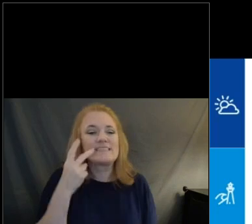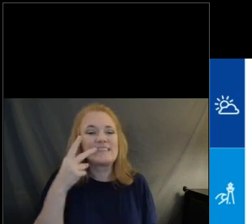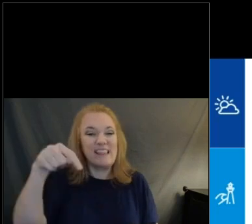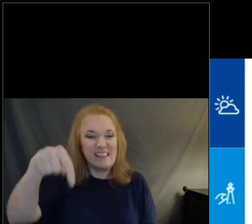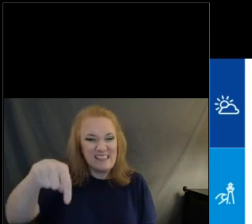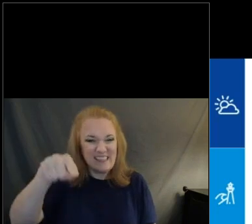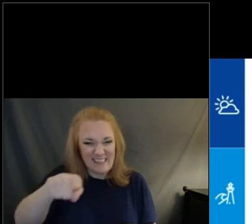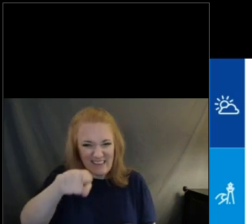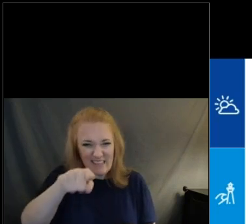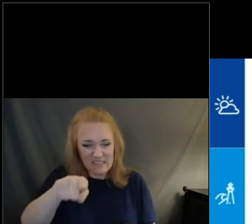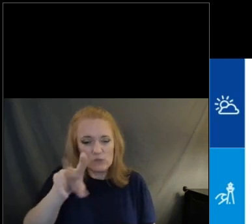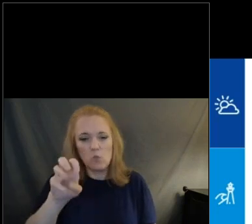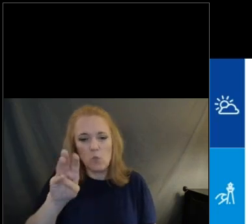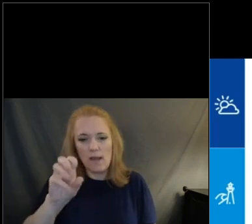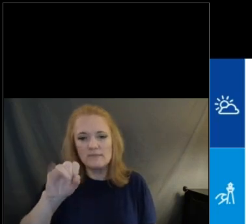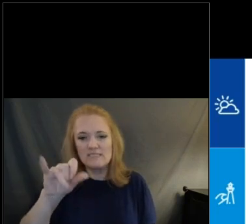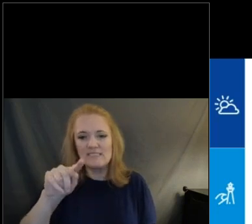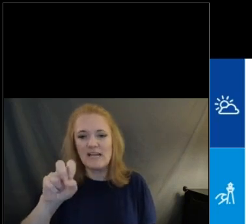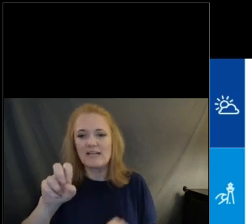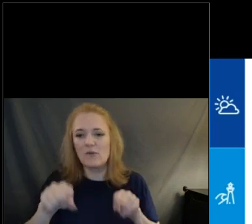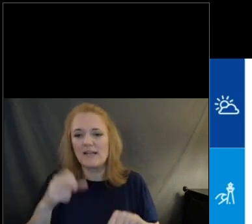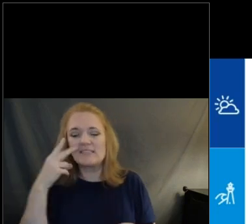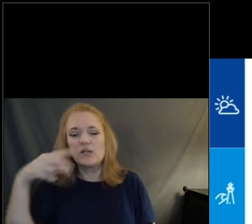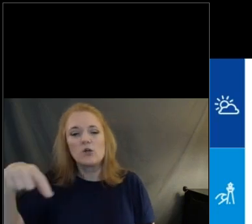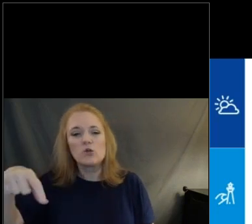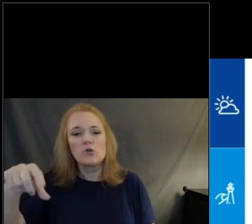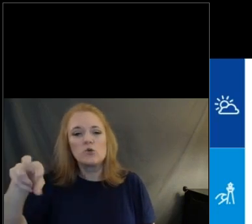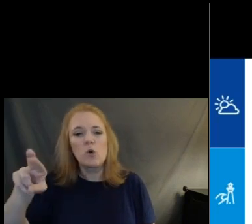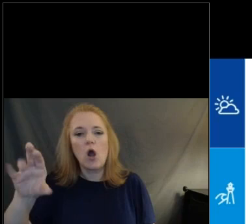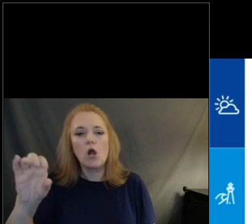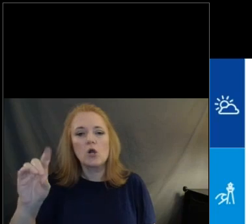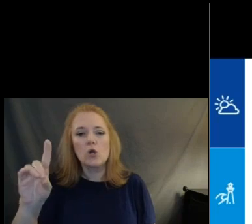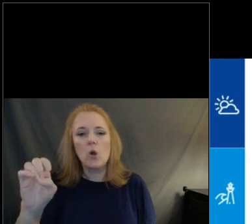and there's a QR code there that'll bring you right to the website, and we're going to dive a